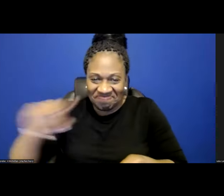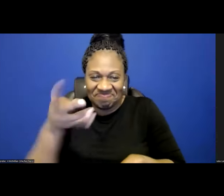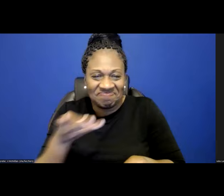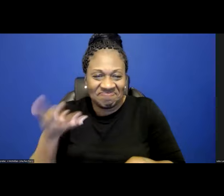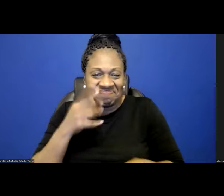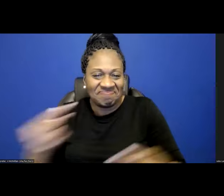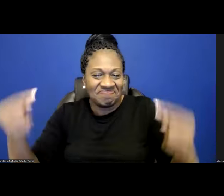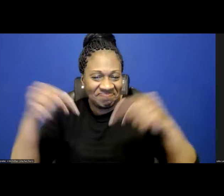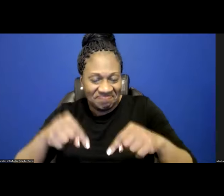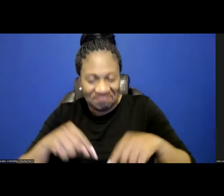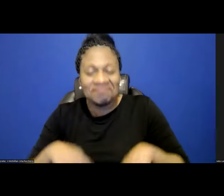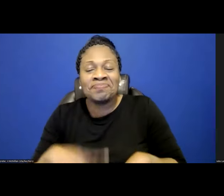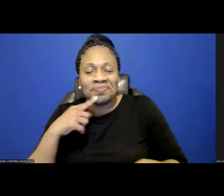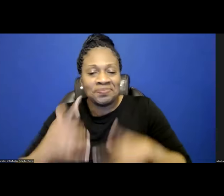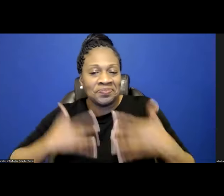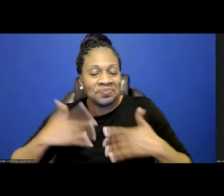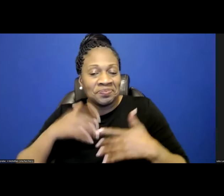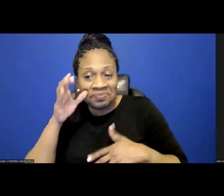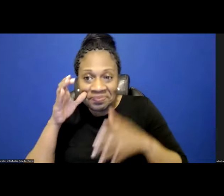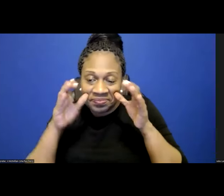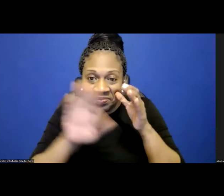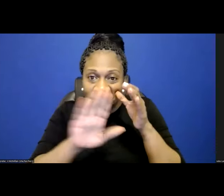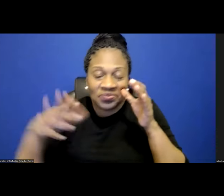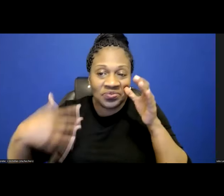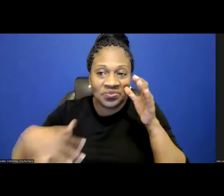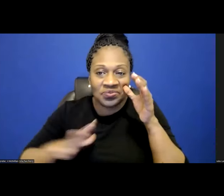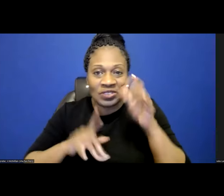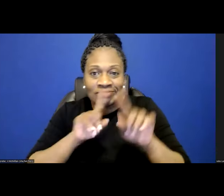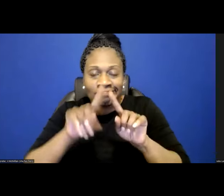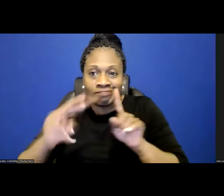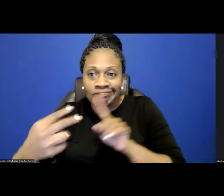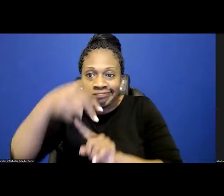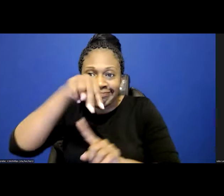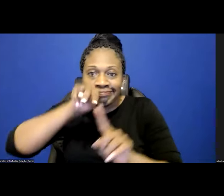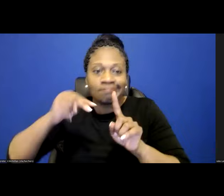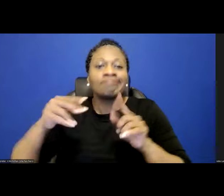about how your different perspectives and similar perspectives will